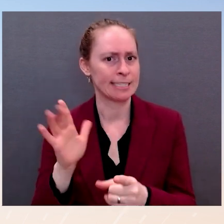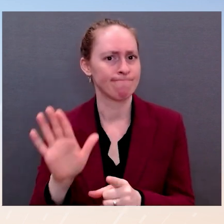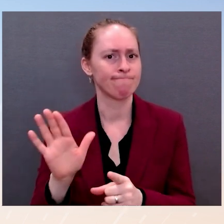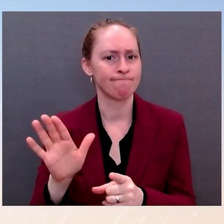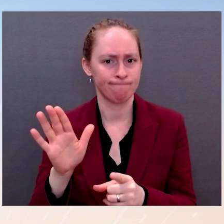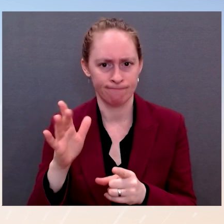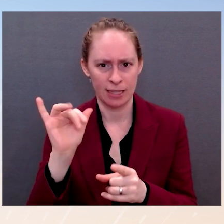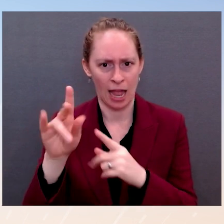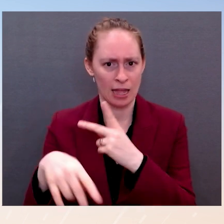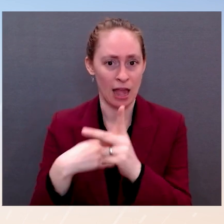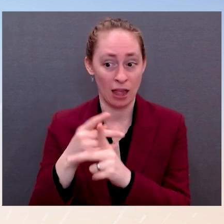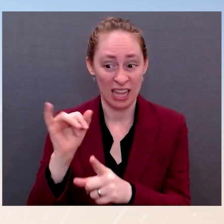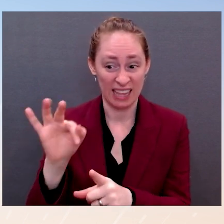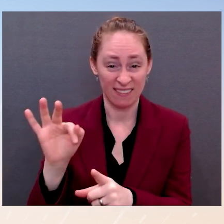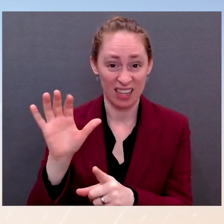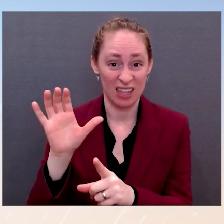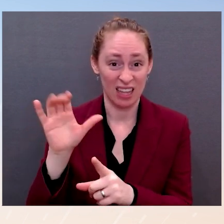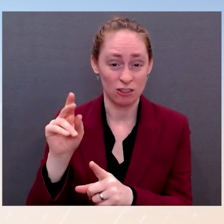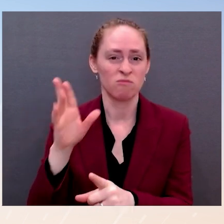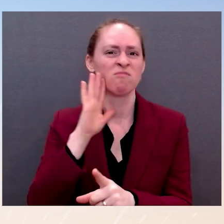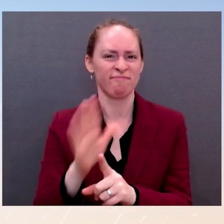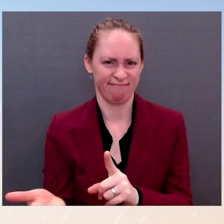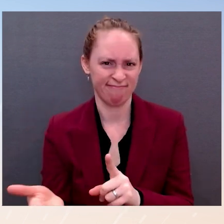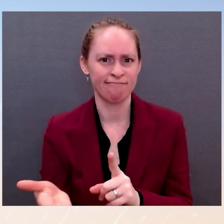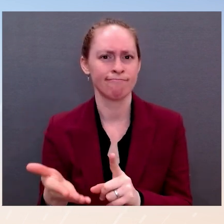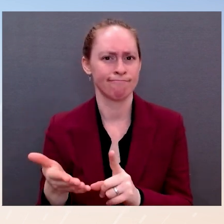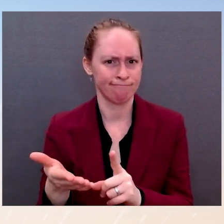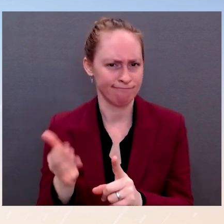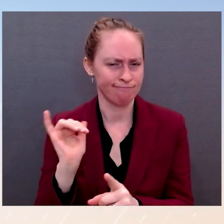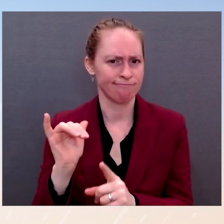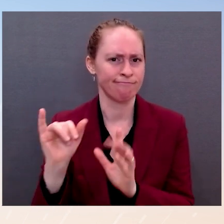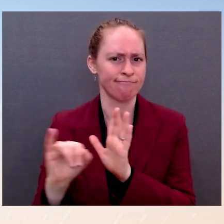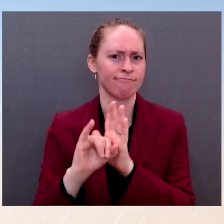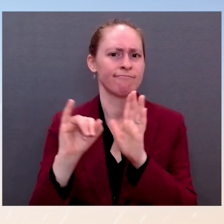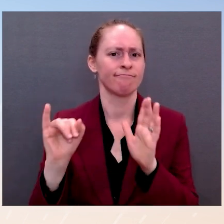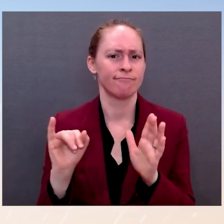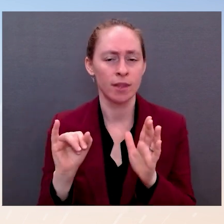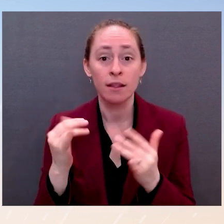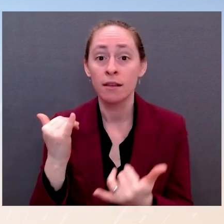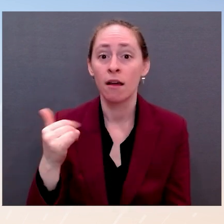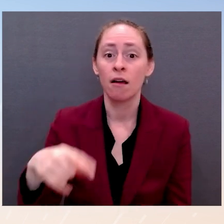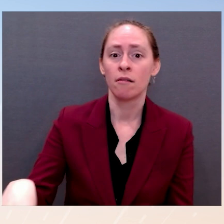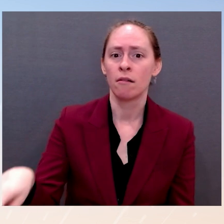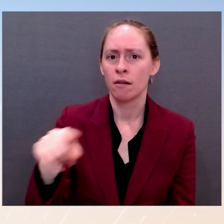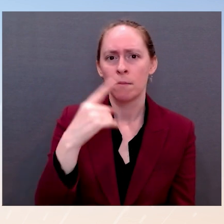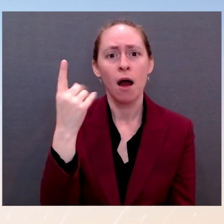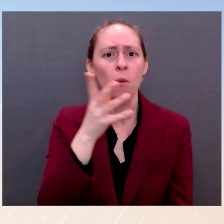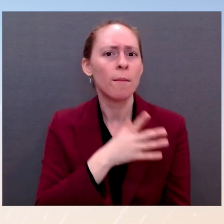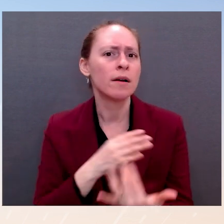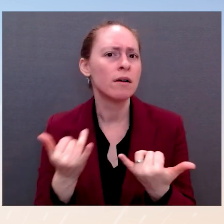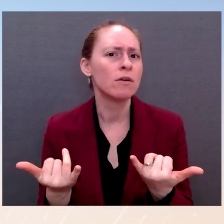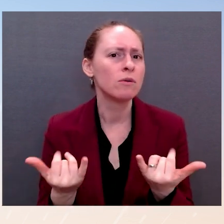So these are really alarming statistics, but there is something that black women themselves can do about it,